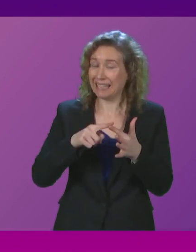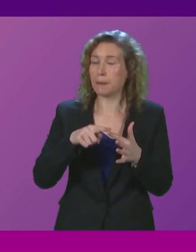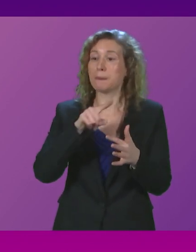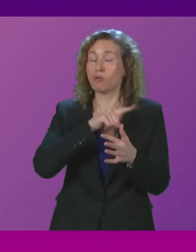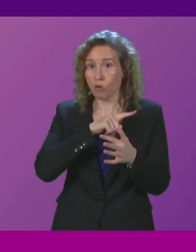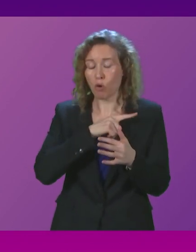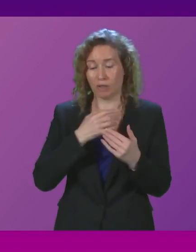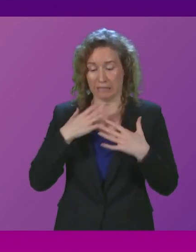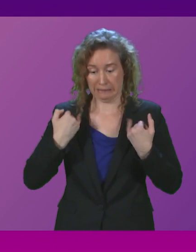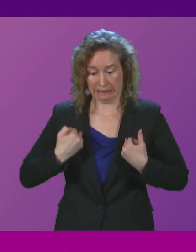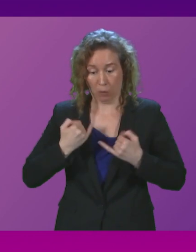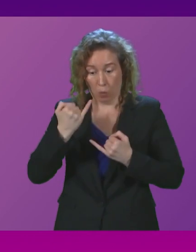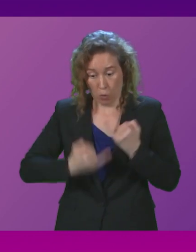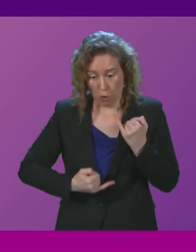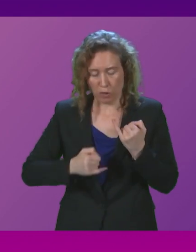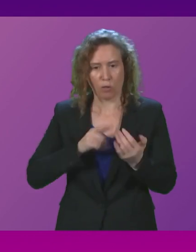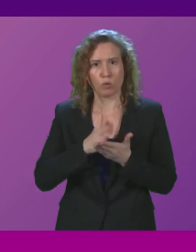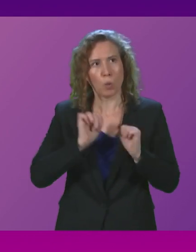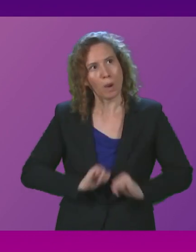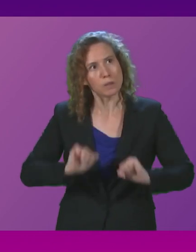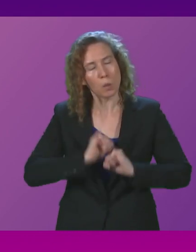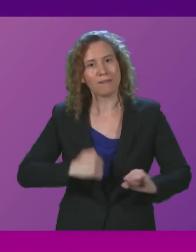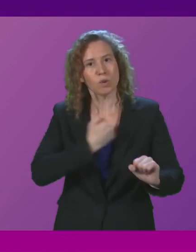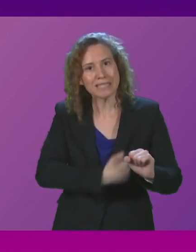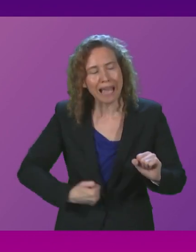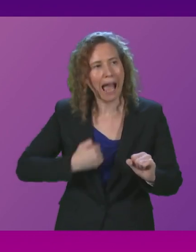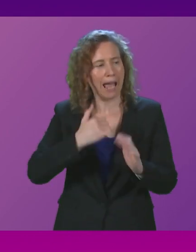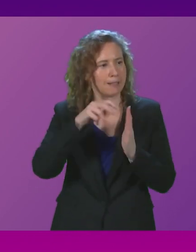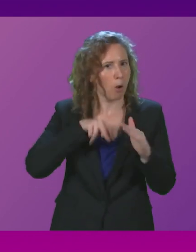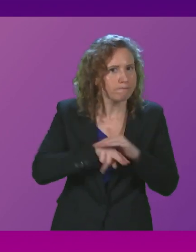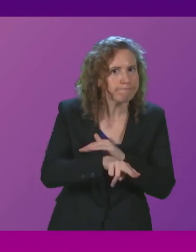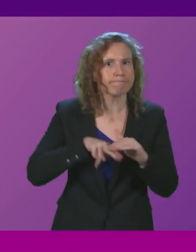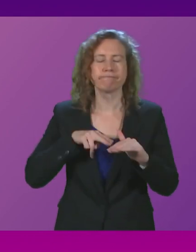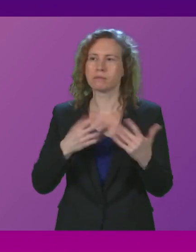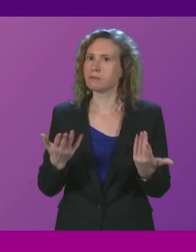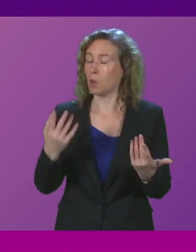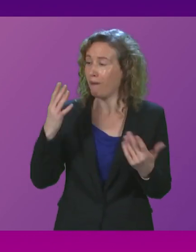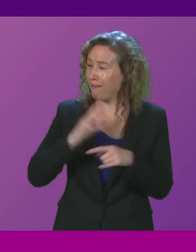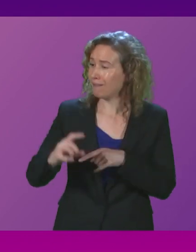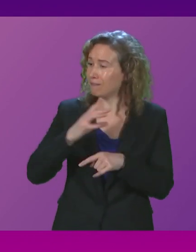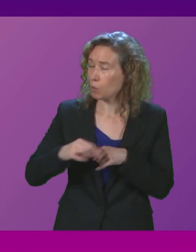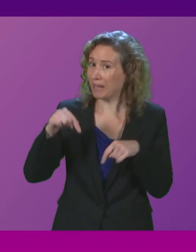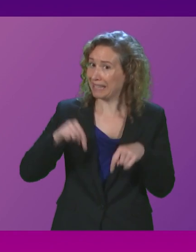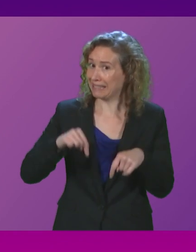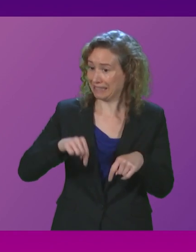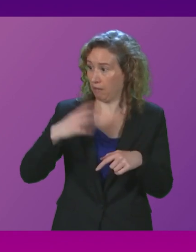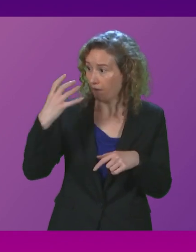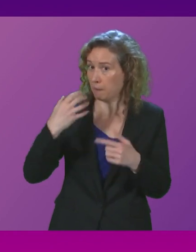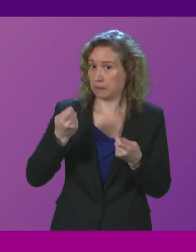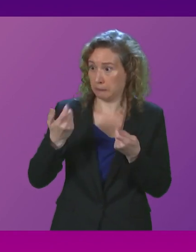treatment and scans.” Week after week, this Government has been breaking records for the worst A and E waiting times ever.